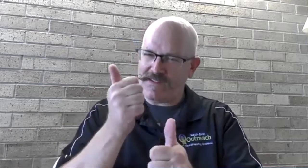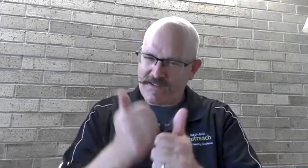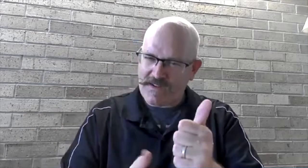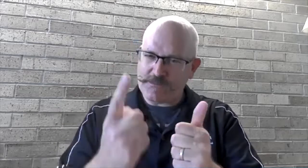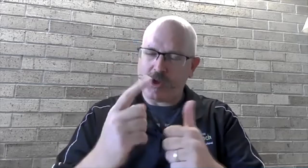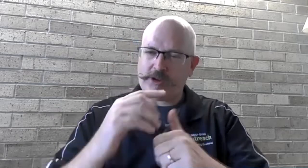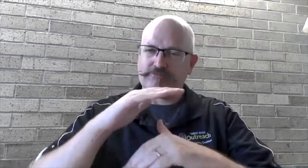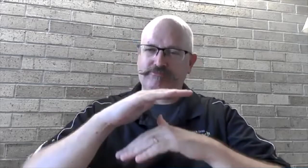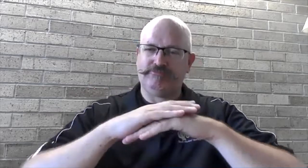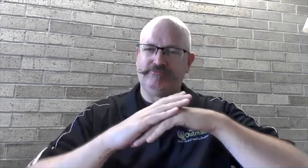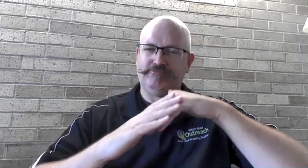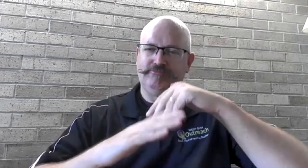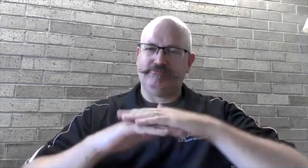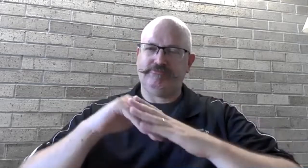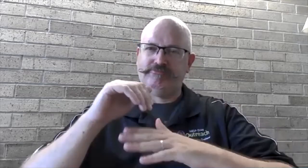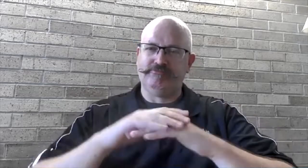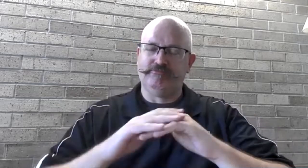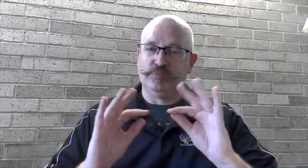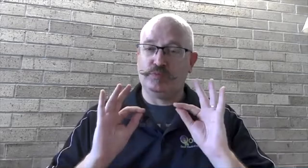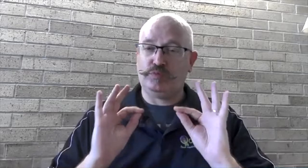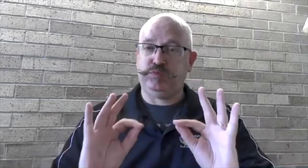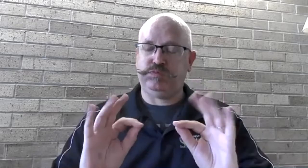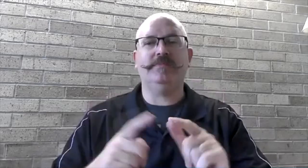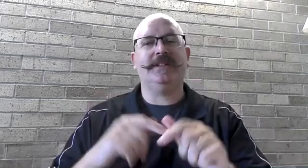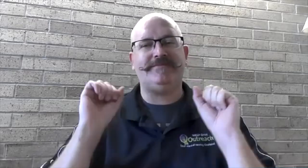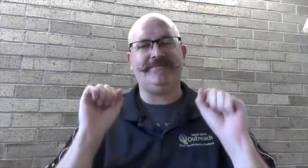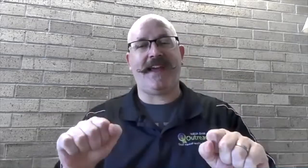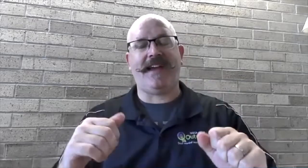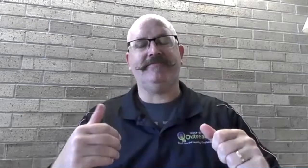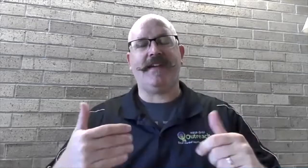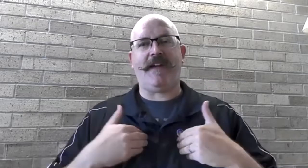(Scott) That way it's important to remember that we're all human and we want to make sure that everybody is comfortable.